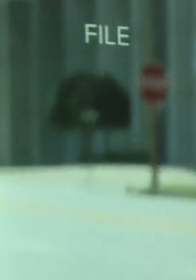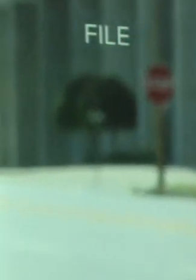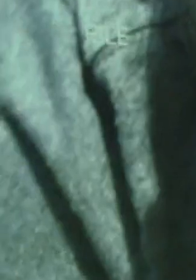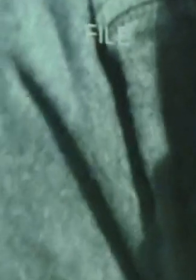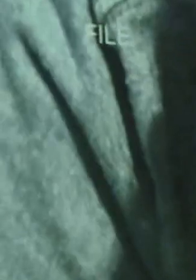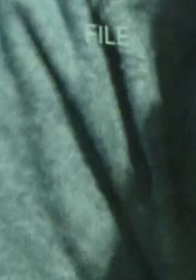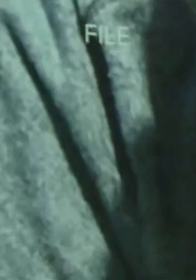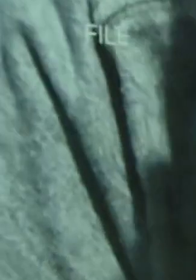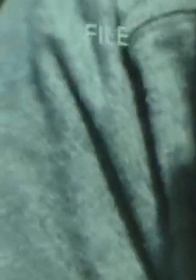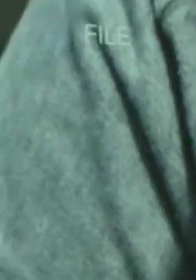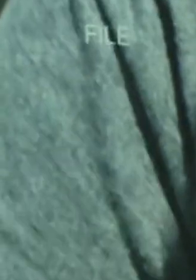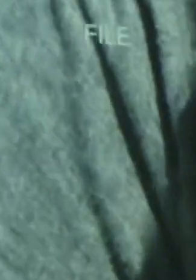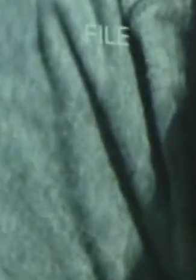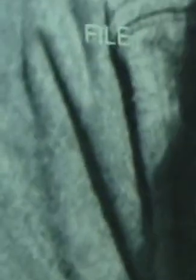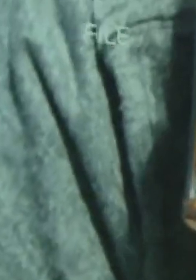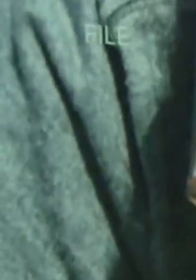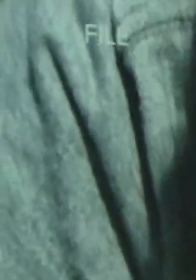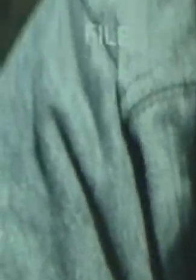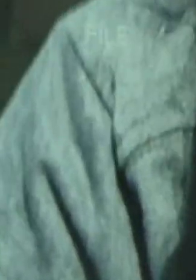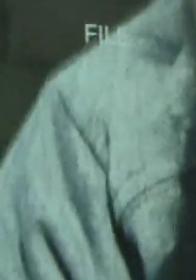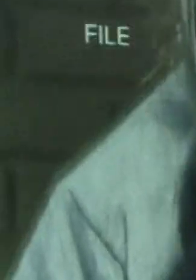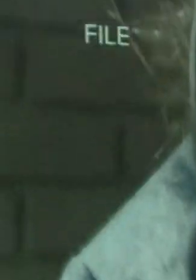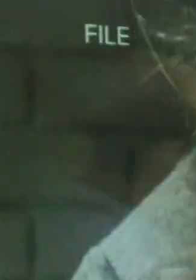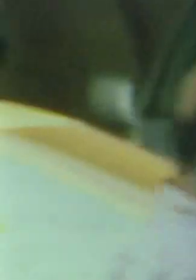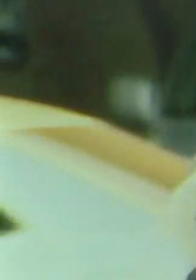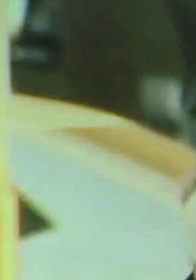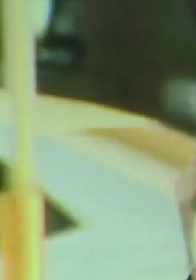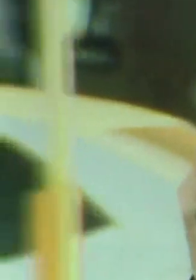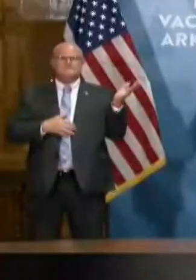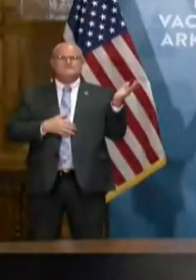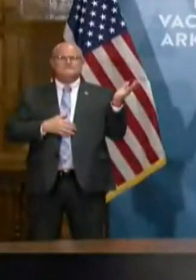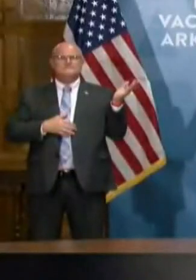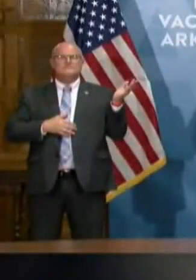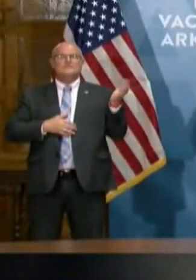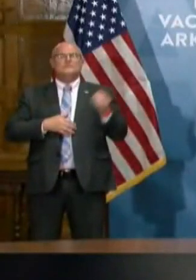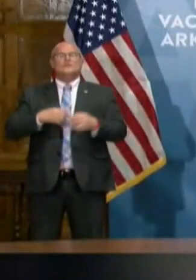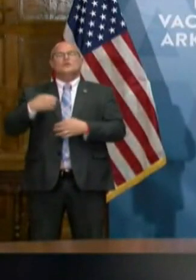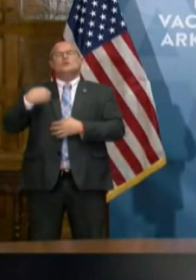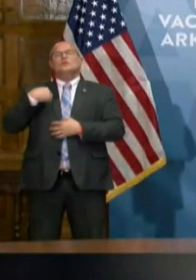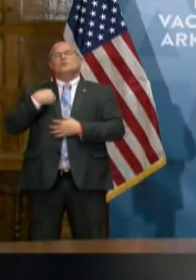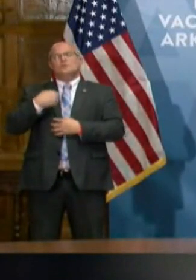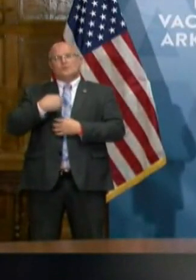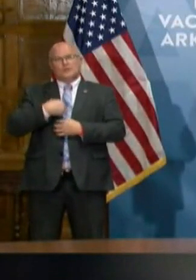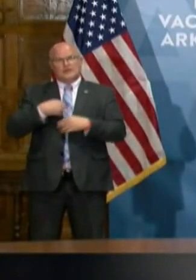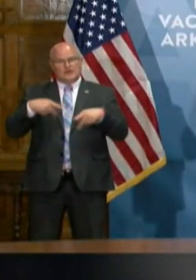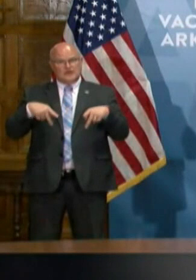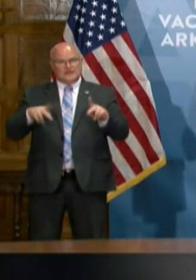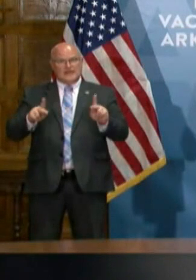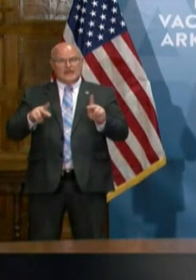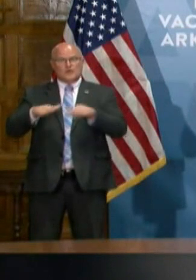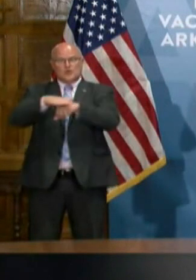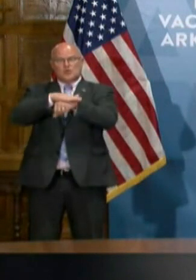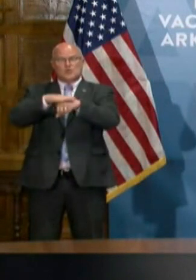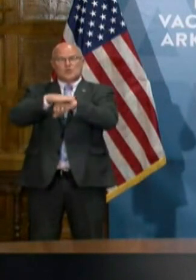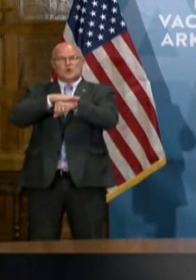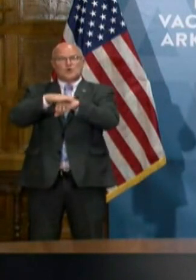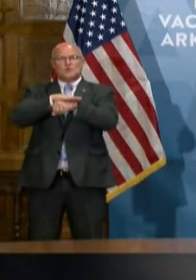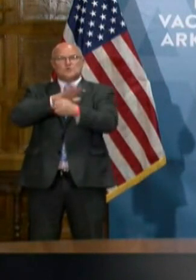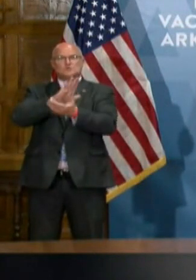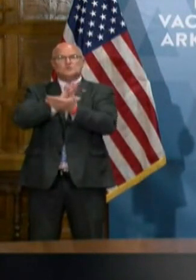MASK MANDATE >> IS LIFTED. NOW WHAT IN LITTLE ROCK VERY LITTLE MASK MANDATE >> IS LIFTED. NOW WHAT IN LITTLE ROCK VERY LITTLE IS IS LIFTED. NOW WHAT IN LITTLE ROCK VERY LITTLE IS IS LIFTED. NOW WHAT IN LITTLE ROCK VERY LITTLE IS ACTUALLY IS LIFTED. NOW WHAT IN LITTLE ROCK VERY LITTLE IS ACTUALLY GOING IS LIFTED. NOW WHAT IN LITTLE ROCK VERY LITTLE IS ACTUALLY GOING TO IS LIFTED. NOW WHAT IN LITTLE ROCK VERY LITTLE IS ACTUALLY GOING TO CHANGE IS LIFTED. NOW WHAT IN LITTLE ROCK VERY LITTLE IS ACTUALLY GOING TO CHANGE RIGHT LITTLE ROCK VERY LITTLE IS ACTUALLY GOING TO CHANGE RIGHT LITTLE ROCK VERY LITTLE IS ACTUALLY GOING TO CHANGE RIGHT AWAY LITTLE ROCK VERY LITTLE IS ACTUALLY GOING TO CHANGE RIGHT AWAY BECAUSE LITTLE ROCK VERY LITTLE IS ACTUALLY GOING TO CHANGE RIGHT AWAY BECAUSE MAYOR LITTLE ROCK VERY LITTLE IS ACTUALLY GOING TO CHANGE RIGHT AWAY BECAUSE MAYOR FRANK LITTLE ROCK VERY LITTLE IS ACTUALLY GOING TO CHANGE RIGHT AWAY BECAUSE MAYOR FRANK SCOTT ACTUALLY GOING TO CHANGE RIGHT AWAY BECAUSE MAYOR FRANK SCOTT ACTUALLY GOING TO CHANGE RIGHT AWAY BECAUSE MAYOR FRANK SCOTT SAYS ACTUALLY GOING TO CHANGE RIGHT AWAY BECAUSE MAYOR FRANK SCOTT SAYS HE'LL ACTUALLY GOING TO CHANGE RIGHT AWAY BECAUSE MAYOR FRANK SCOTT SAYS HE'LL KEEP ACTUALLY GOING TO CHANGE RIGHT AWAY BECAUSE MAYOR FRANK SCOTT SAYS HE'LL KEEP IT ACTUALLY GOING TO CHANGE RIGHT AWAY BECAUSE MAYOR FRANK SCOTT SAYS HE'LL KEEP IT IN ACTUALLY GOING TO CHANGE RIGHT AWAY BECAUSE MAYOR FRANK SCOTT SAYS HE'LL KEEP IT IN PLACE ACTUALLY GOING TO CHANGE RIGHT AWAY BECAUSE MAYOR FRANK SCOTT SAYS HE'LL KEEP IT IN PLACE IN AWAY BECAUSE MAYOR FRANK SCOTT SAYS HE'LL KEEP IT IN PLACE IN AWAY BECAUSE MAYOR FRANK SCOTT SAYS HE'LL KEEP IT IN PLACE IN THE AWAY BECAUSE MAYOR FRANK SCOTT SAYS HE'LL KEEP IT IN PLACE IN THE CITY AWAY BECAUSE MAYOR FRANK SCOTT SAYS HE'LL KEEP IT IN PLACE IN THE CITY FOR AWAY BECAUSE MAYOR FRANK SCOTT SAYS HE'LL KEEP IT IN PLACE IN THE CITY FOR THE AWAY BECAUSE MAYOR FRANK SCOTT SAYS HE'LL KEEP IT IN PLACE IN THE CITY FOR THE MONTH SAYS HE'LL KEEP IT IN PLACE IN THE CITY FOR THE MONTH SAYS HE'LL KEEP IT IN PLACE IN THE CITY FOR THE MONTH OF SAYS HE'LL KEEP IT IN PLACE IN THE CITY FOR THE MONTH OF APRIL. SAYS HE'LL KEEP IT IN PLACE IN THE CITY FOR THE MONTH OF APRIL. BUT SAYS HE'LL KEEP IT IN PLACE IN THE CITY FOR THE MONTH OF APRIL. BUT YOU'LL SAYS HE'LL KEEP IT IN PLACE IN THE CITY FOR THE MONTH OF APRIL. BUT YOU'LL HAVE SAYS HE'LL KEEP IT IN PLACE IN THE CITY FOR THE MONTH OF APRIL. BUT YOU'LL HAVE TO THE CITY FOR THE MONTH OF APRIL. BUT YOU'LL HAVE TO THE CITY FOR THE MONTH OF APRIL. BUT YOU'LL HAVE TO JORDAN THE CITY FOR THE MONTH OF APRIL. BUT YOU'LL HAVE TO JORDAN HOWARD THE CITY FOR THE MONTH OF APRIL. BUT YOU'LL HAVE TO JORDAN HOWARD DIGS THE CITY FOR THE MONTH OF APRIL. BUT YOU'LL HAVE TO JORDAN HOWARD DIGS INTO THE CITY FOR THE MONTH OF APRIL. BUT YOU'LL HAVE TO JORDAN HOWARD DIGS INTO WHAT